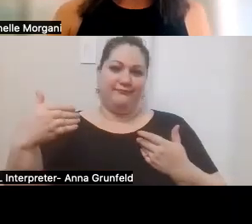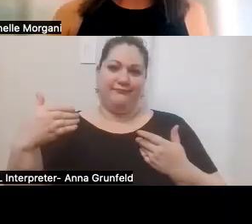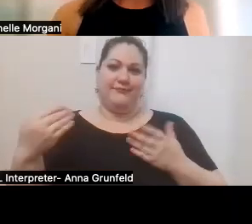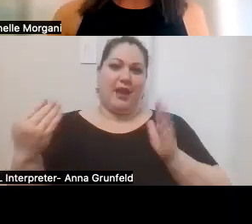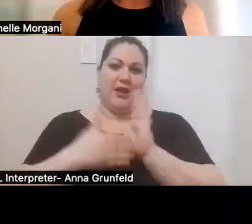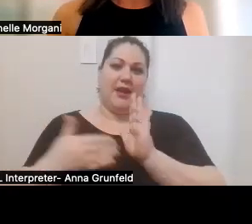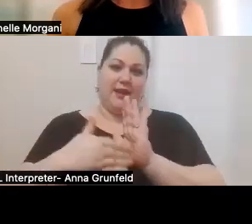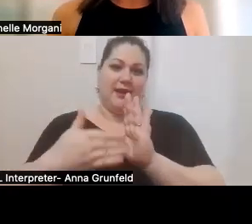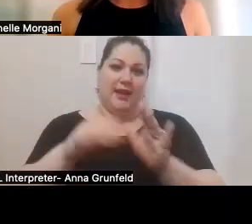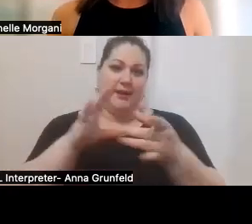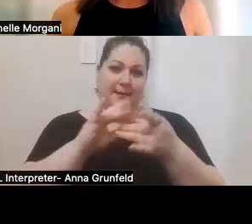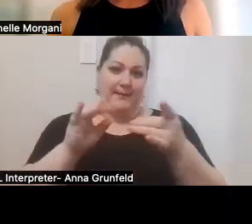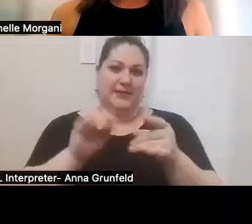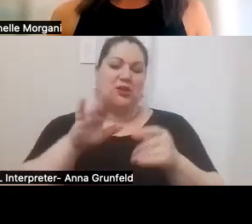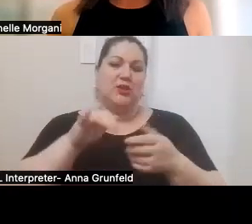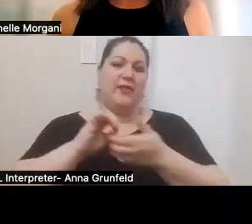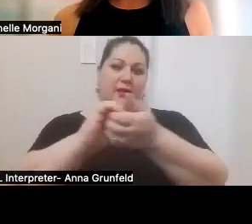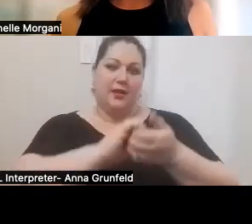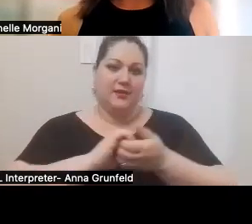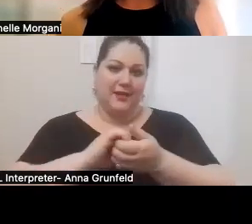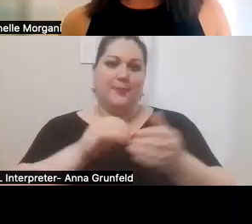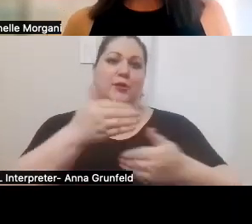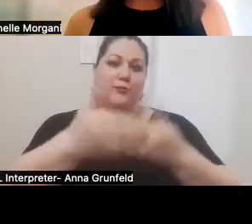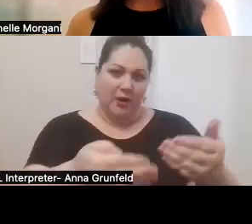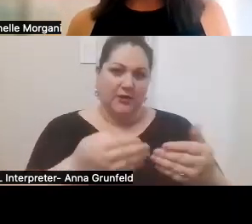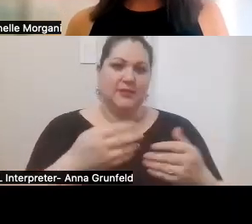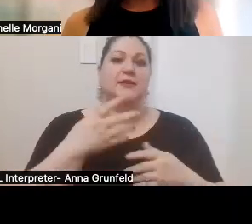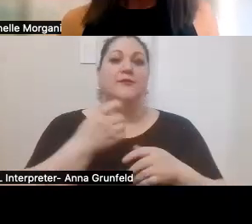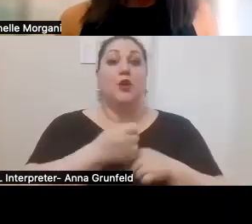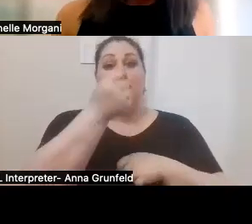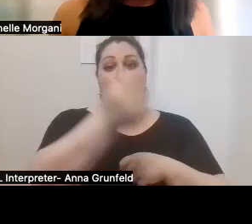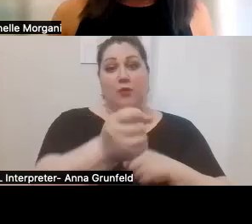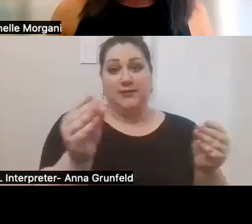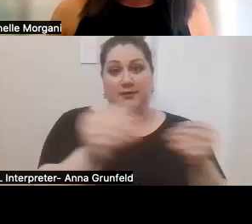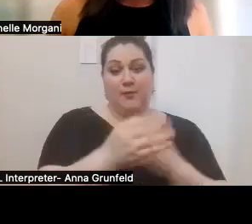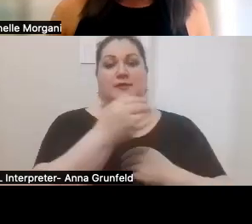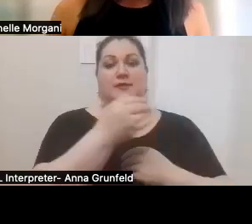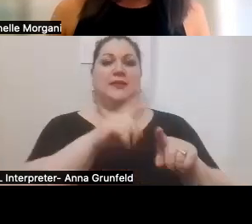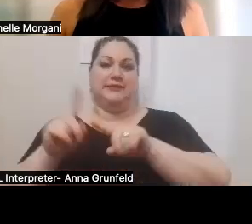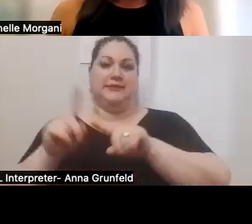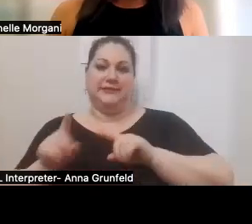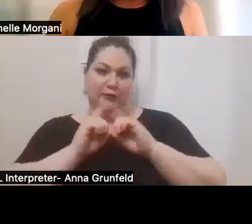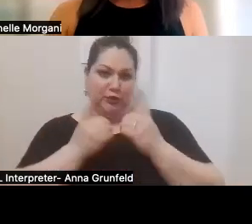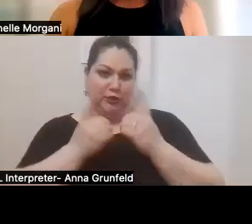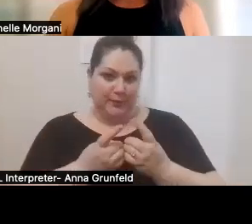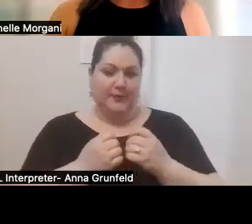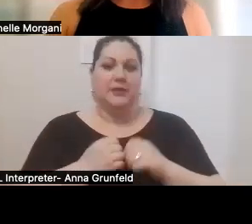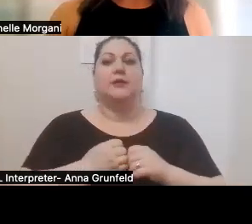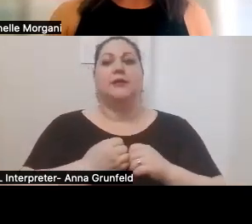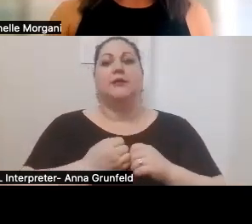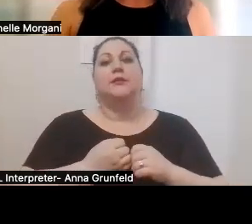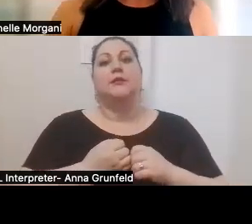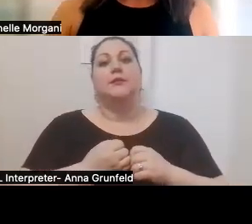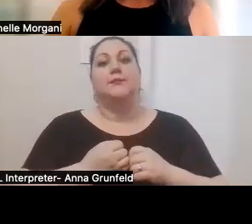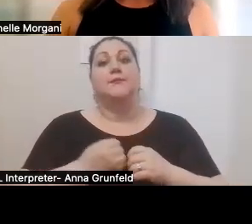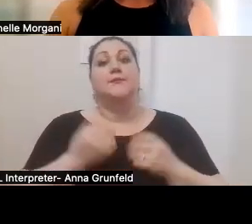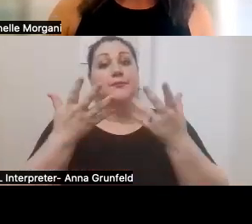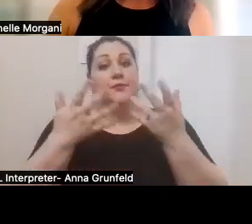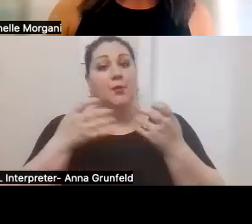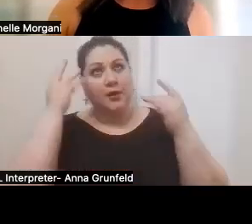and practicum or sorry practicum offices and, and departments. So, we really want to think about what are the essential requirements,